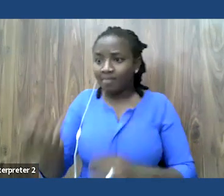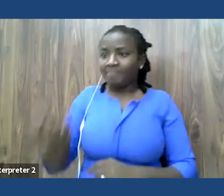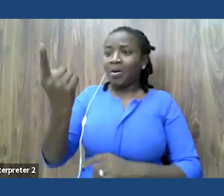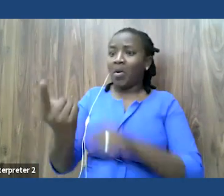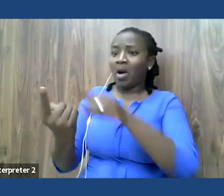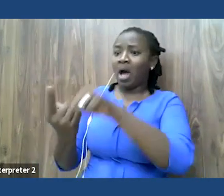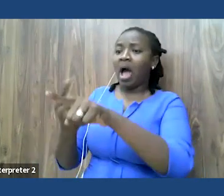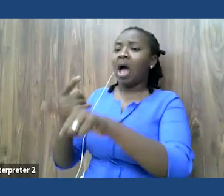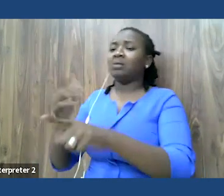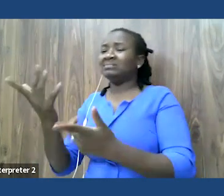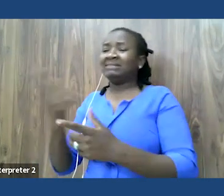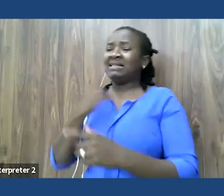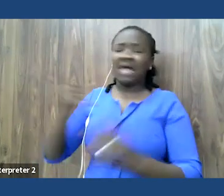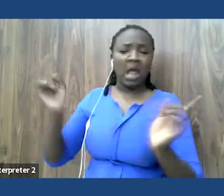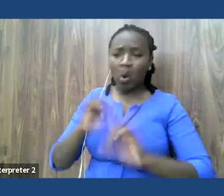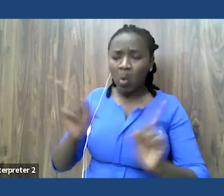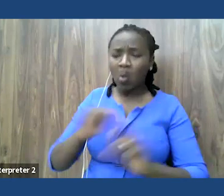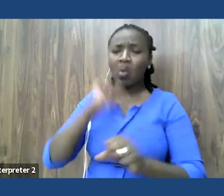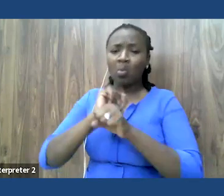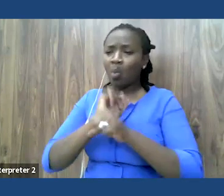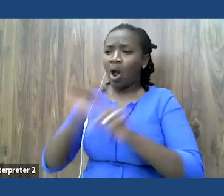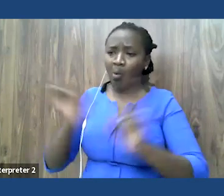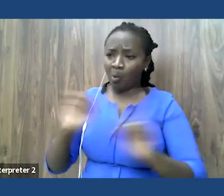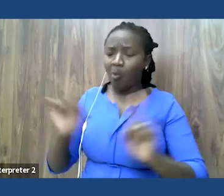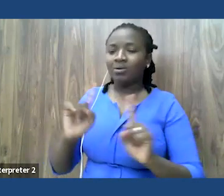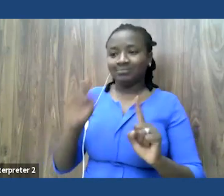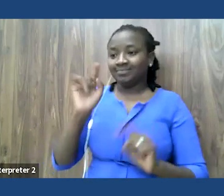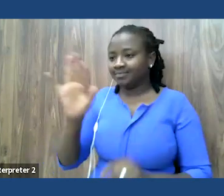in some cases, with accessibility, a lawsuit.